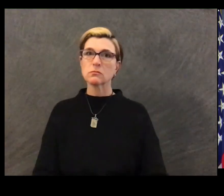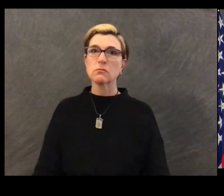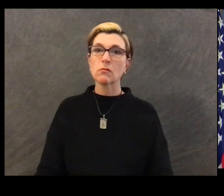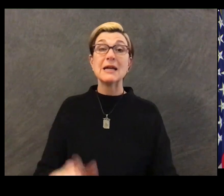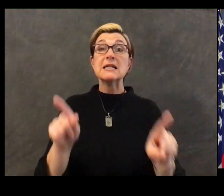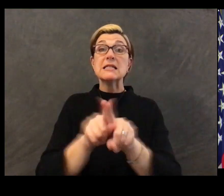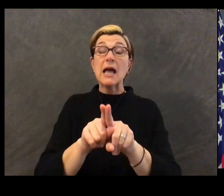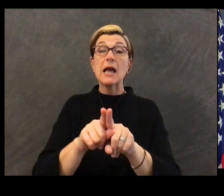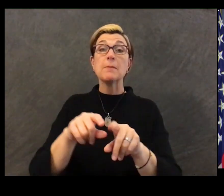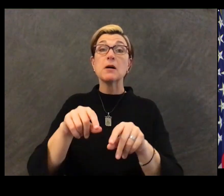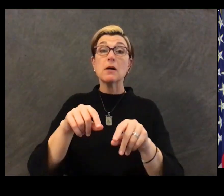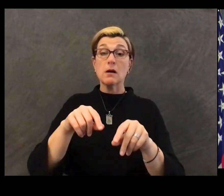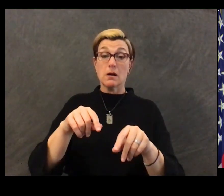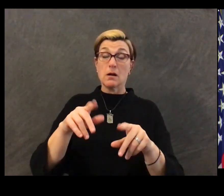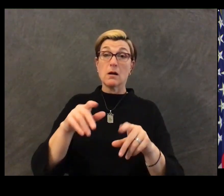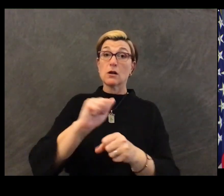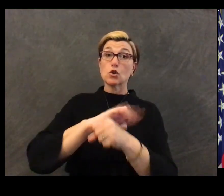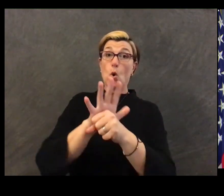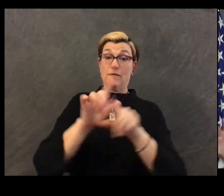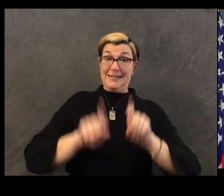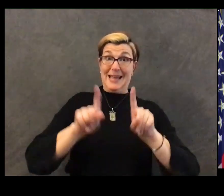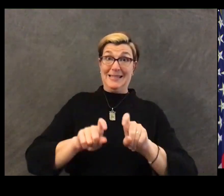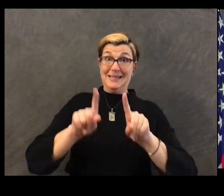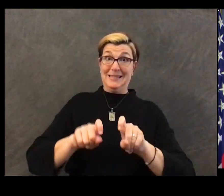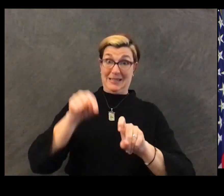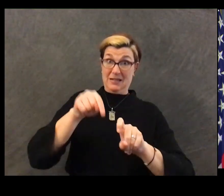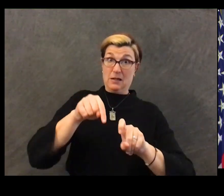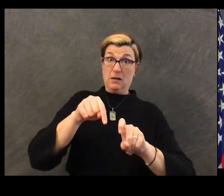you added up the testing of every nation in the world put them together we've